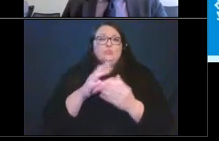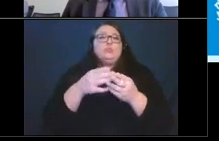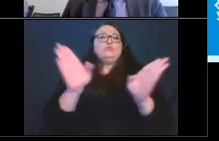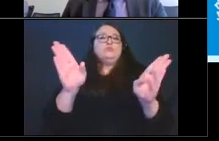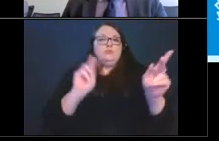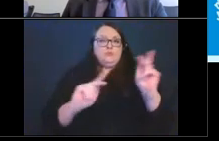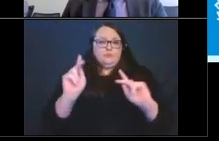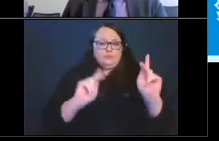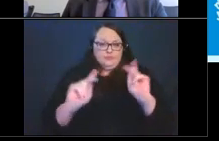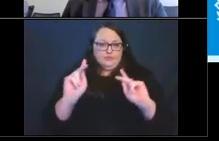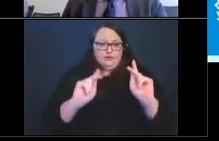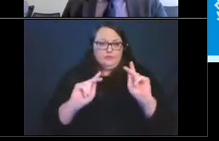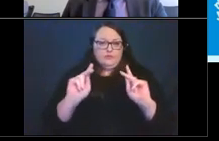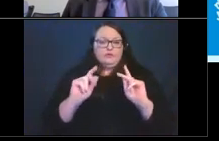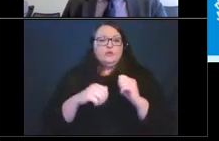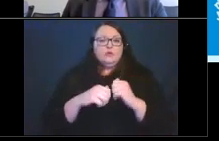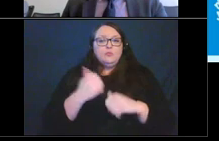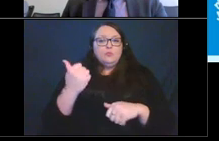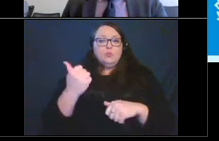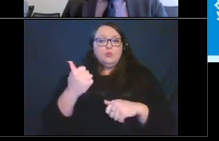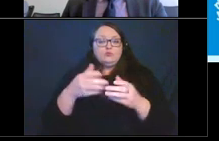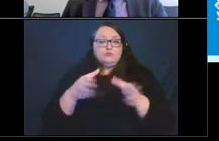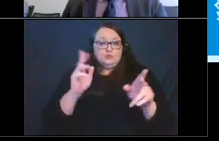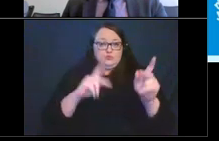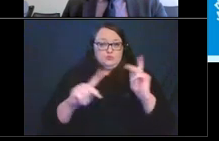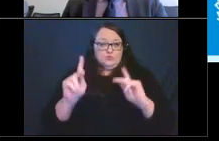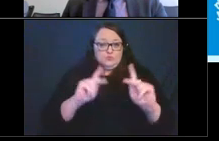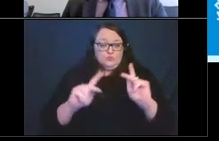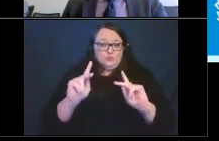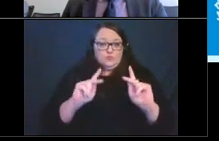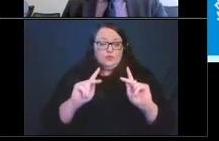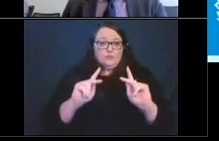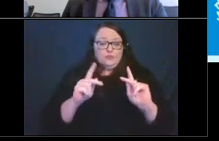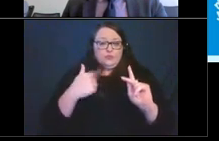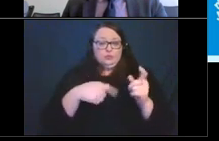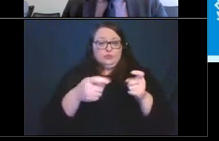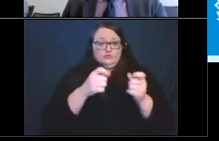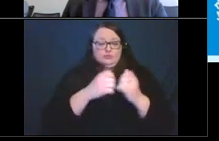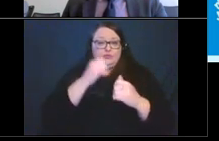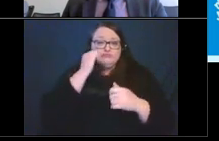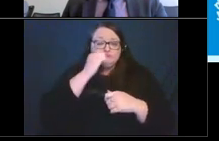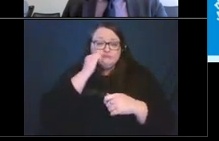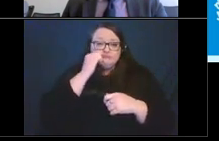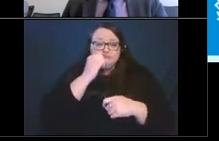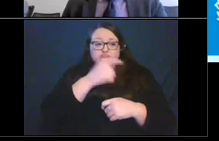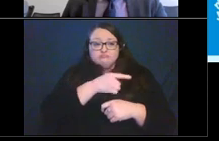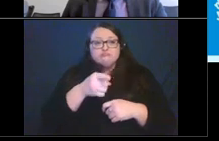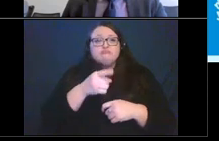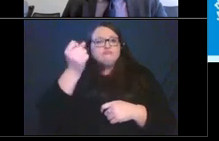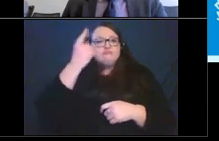because most of the general public that we deal with every day understands the concept that if